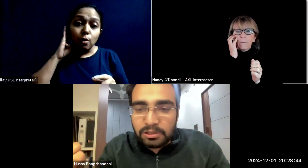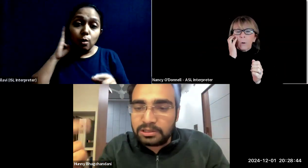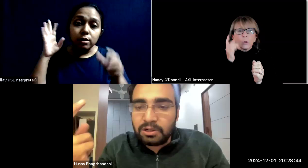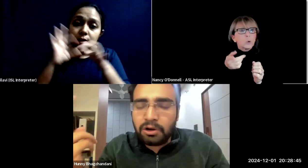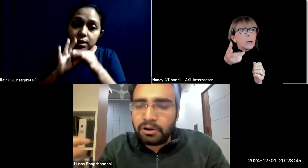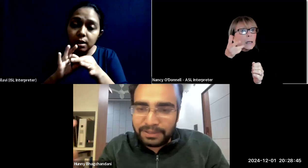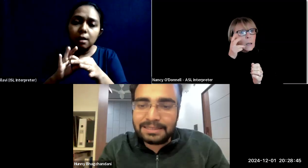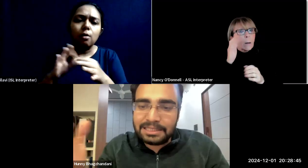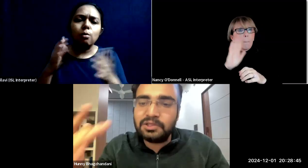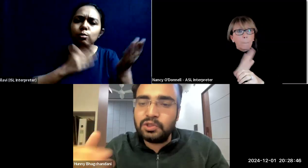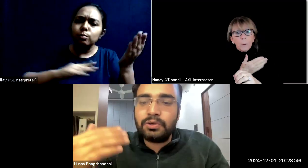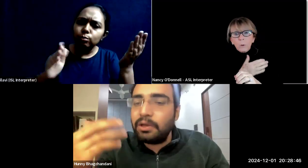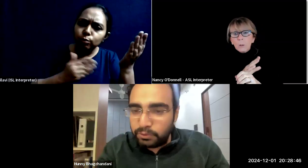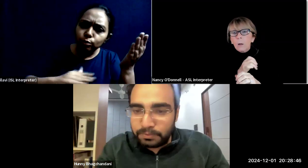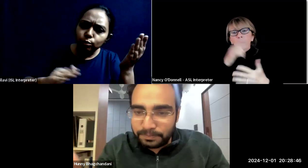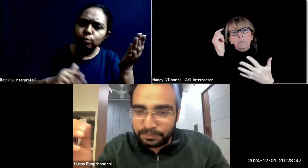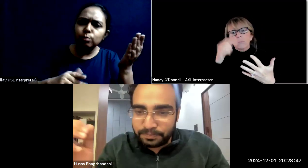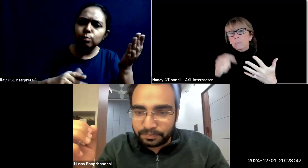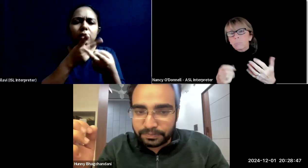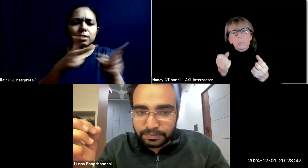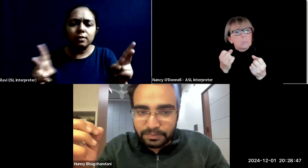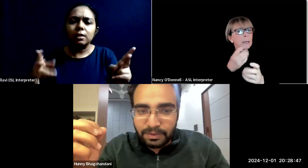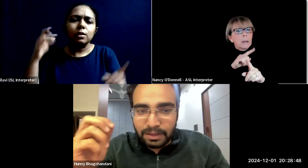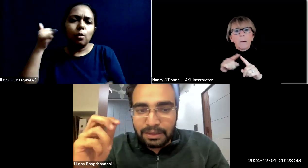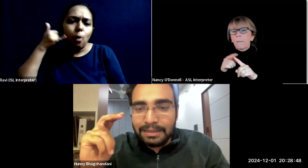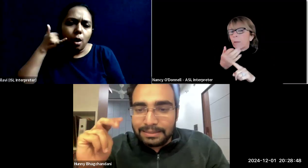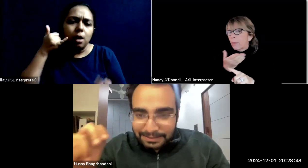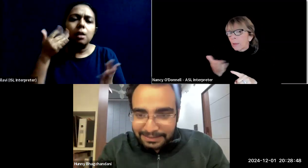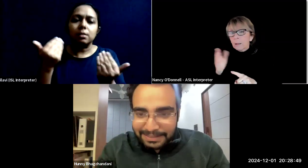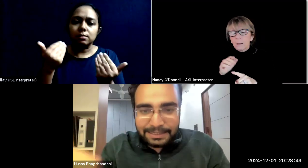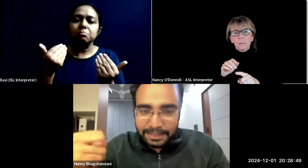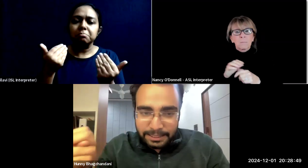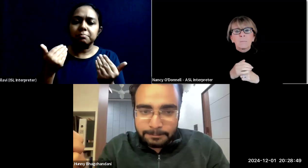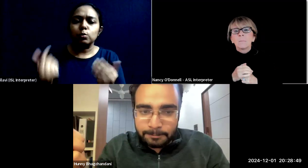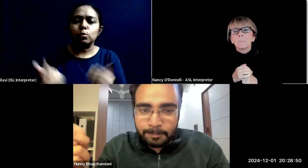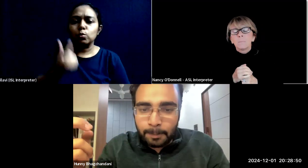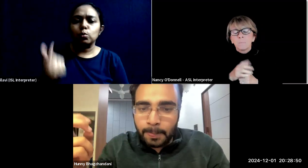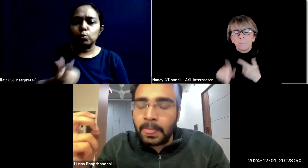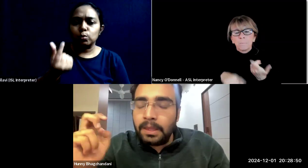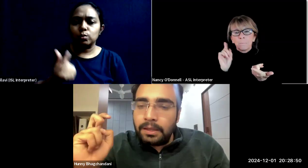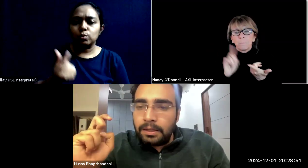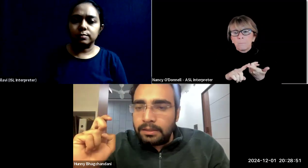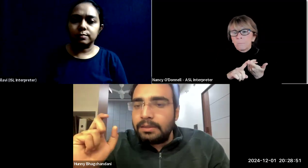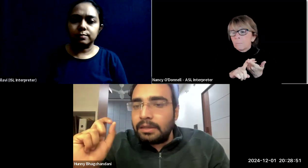calls, a lot of other things you can do. Second thing.